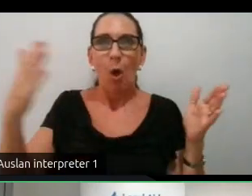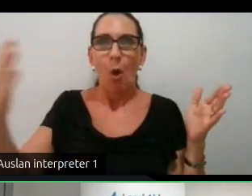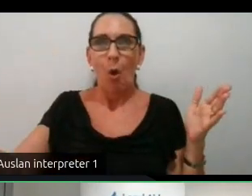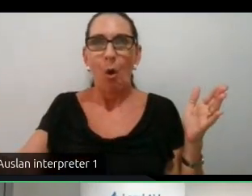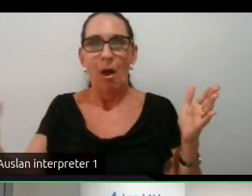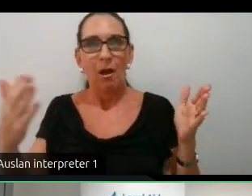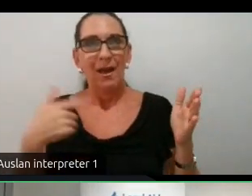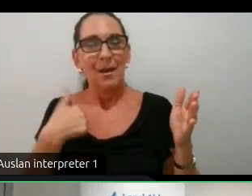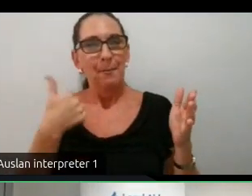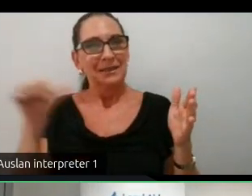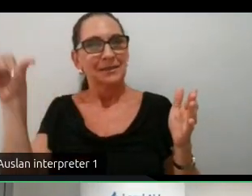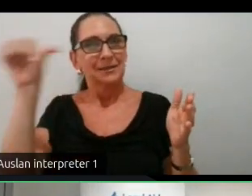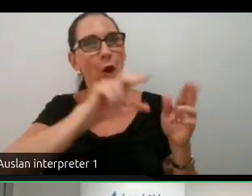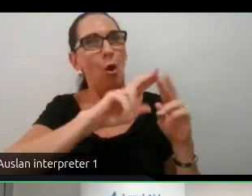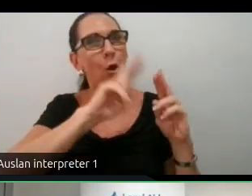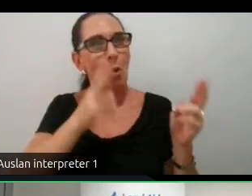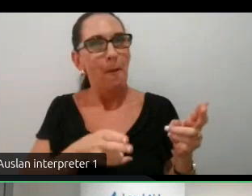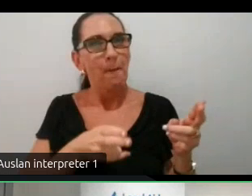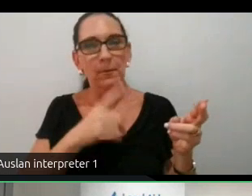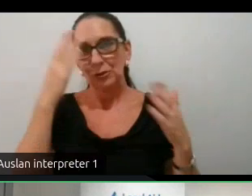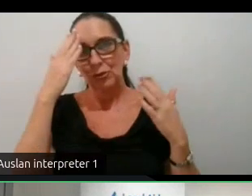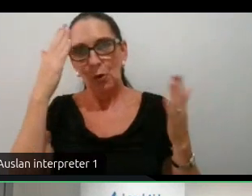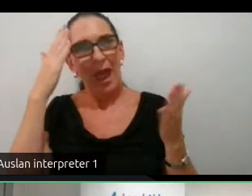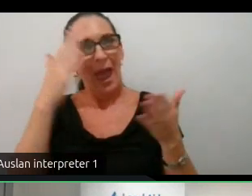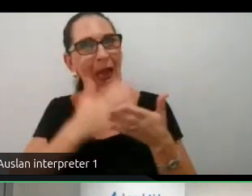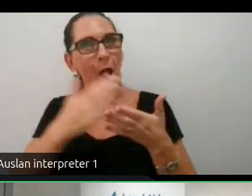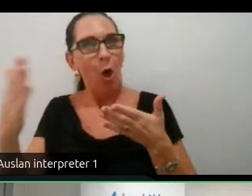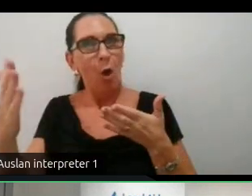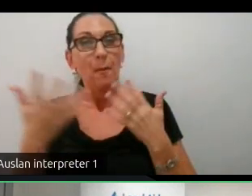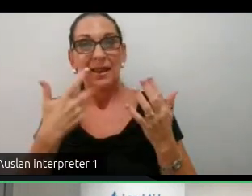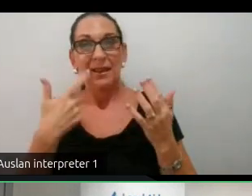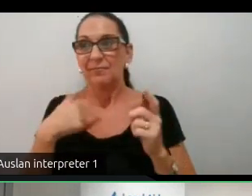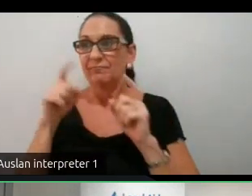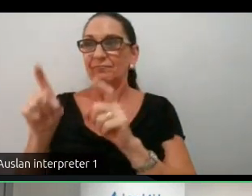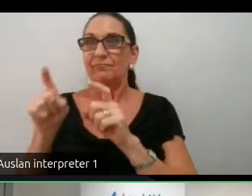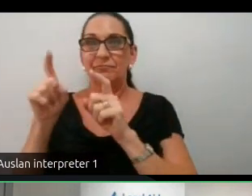long it's going to take before you're back in your home. Yeah. And so the period of time that you